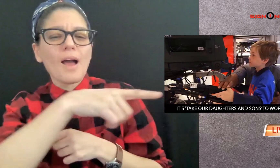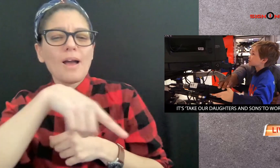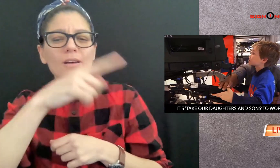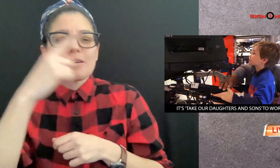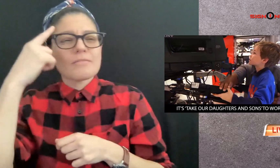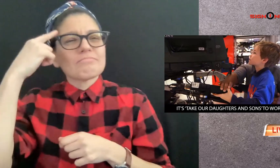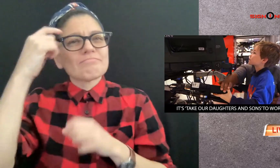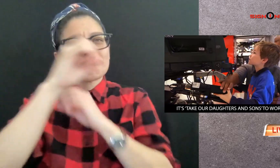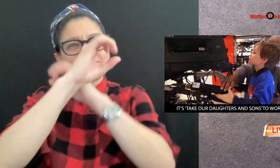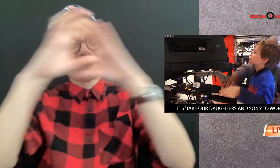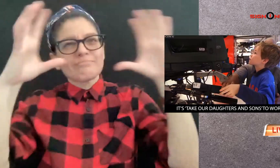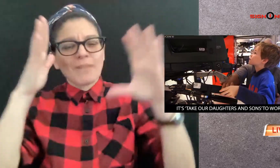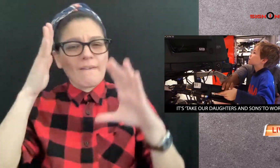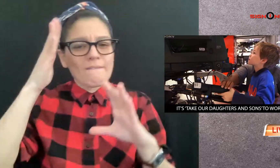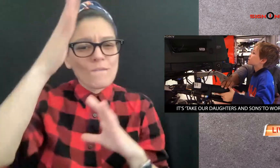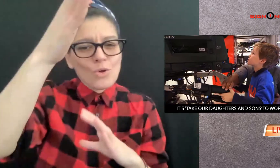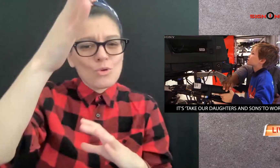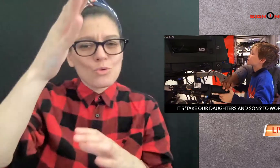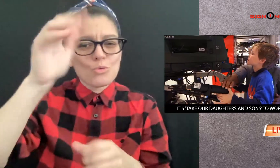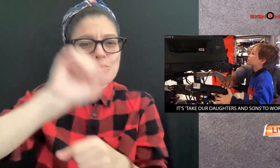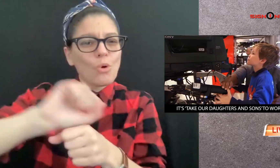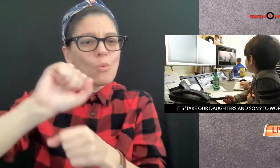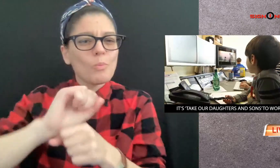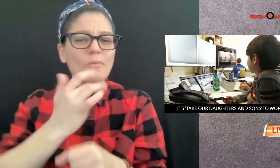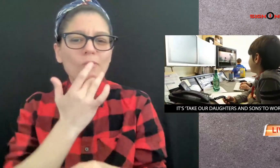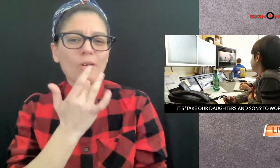and possibly inspire their future career choice